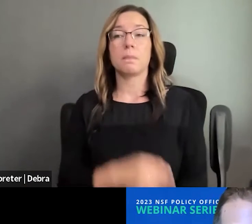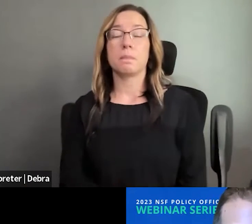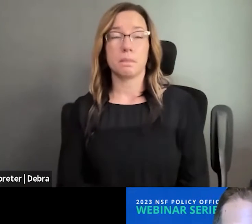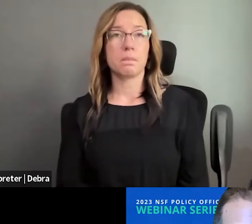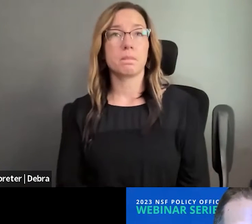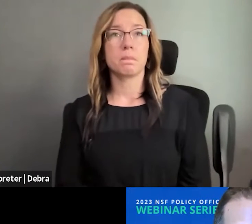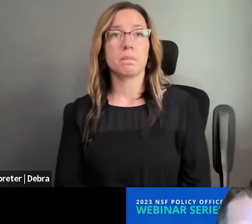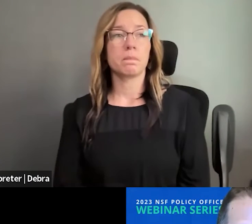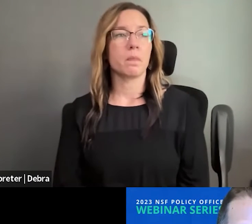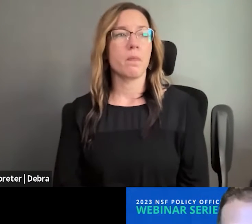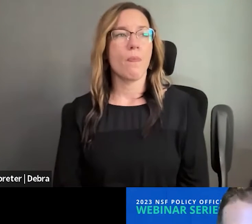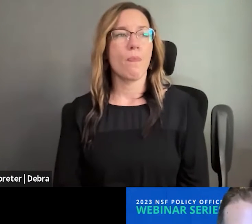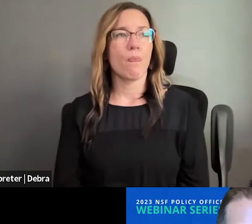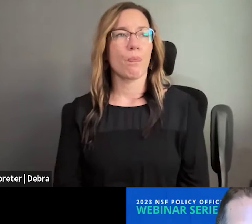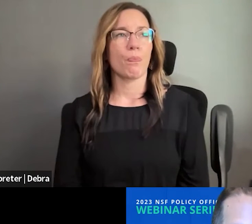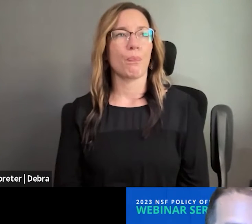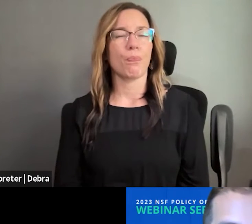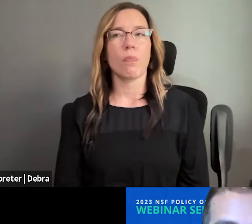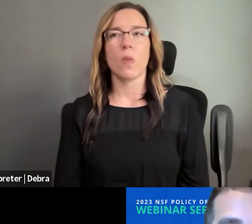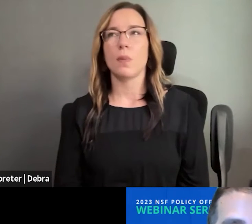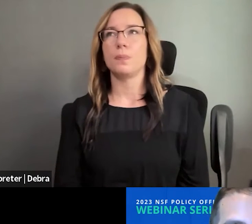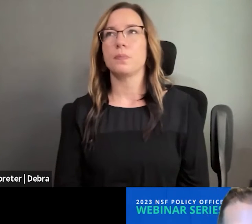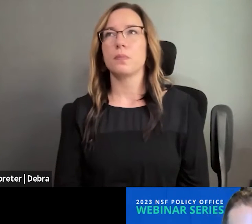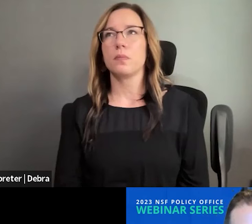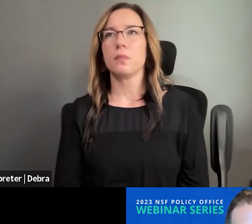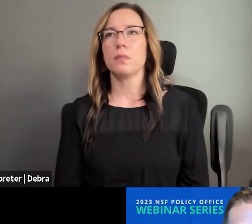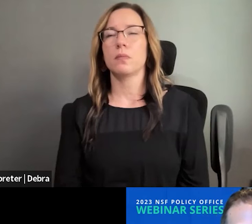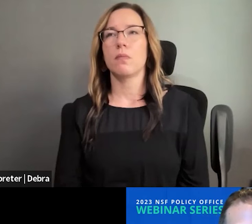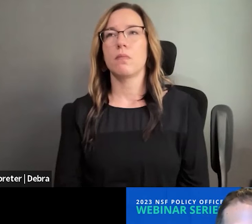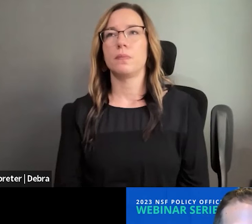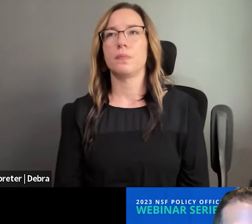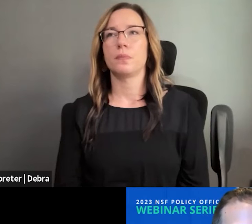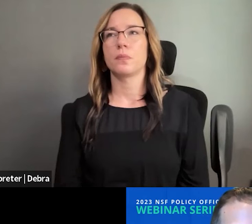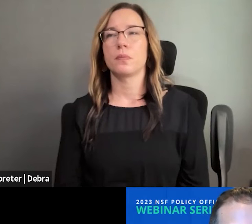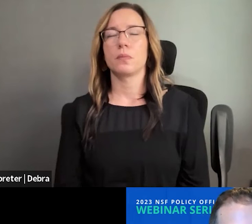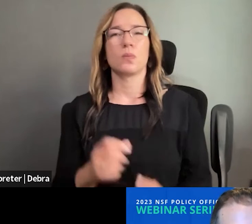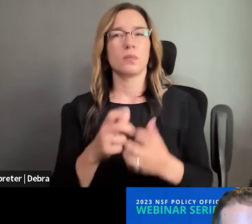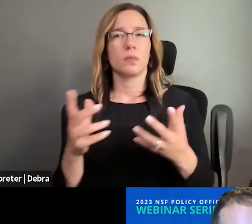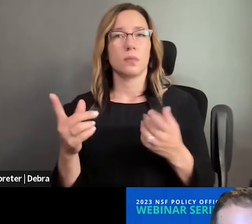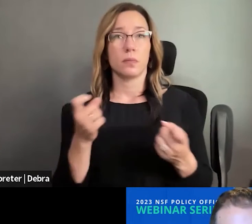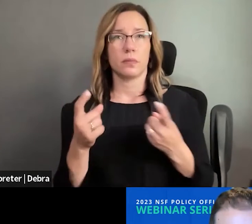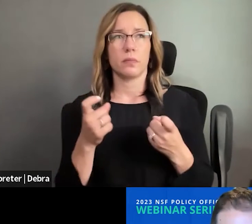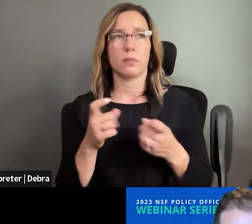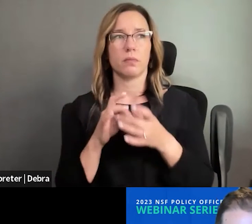Jeremy Leffler: We had a lot of questions that seem to be touching around a similar topic,